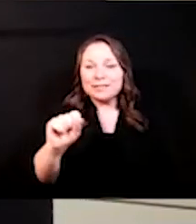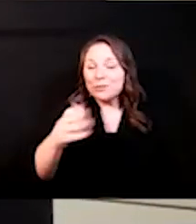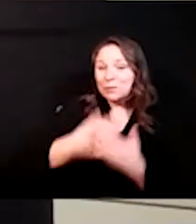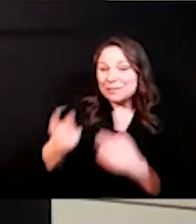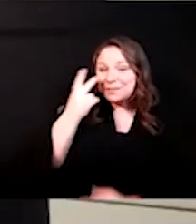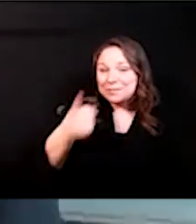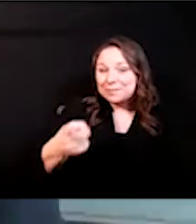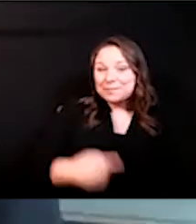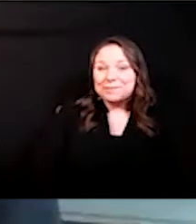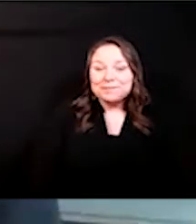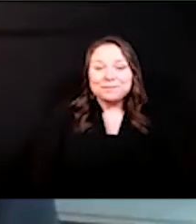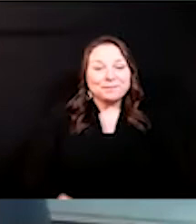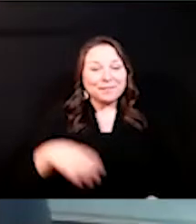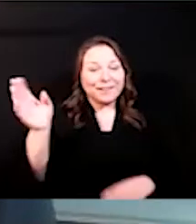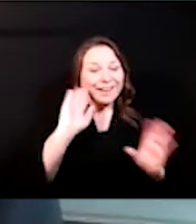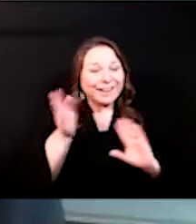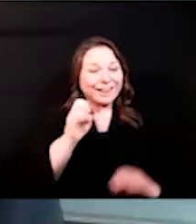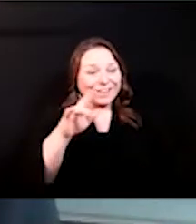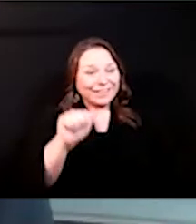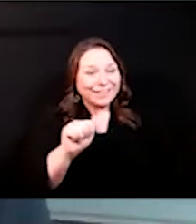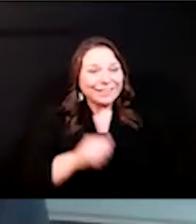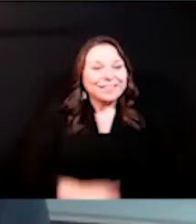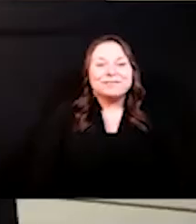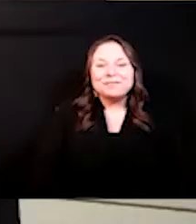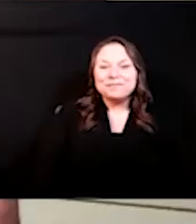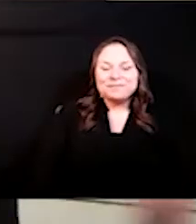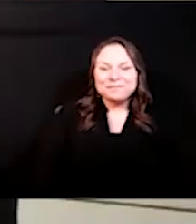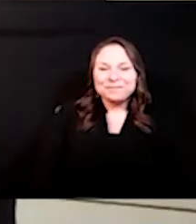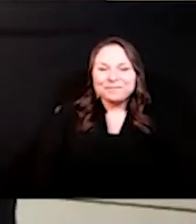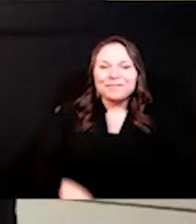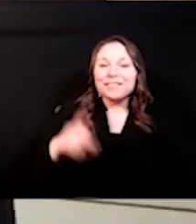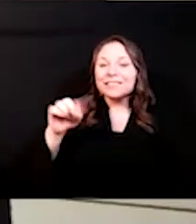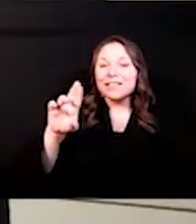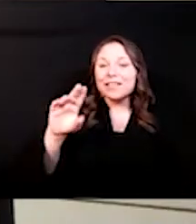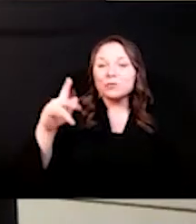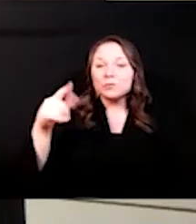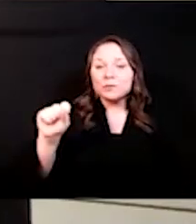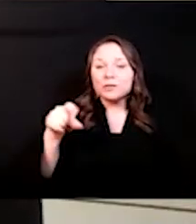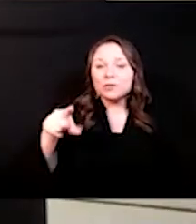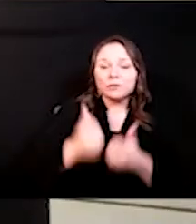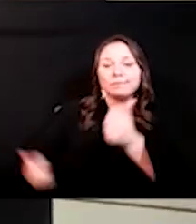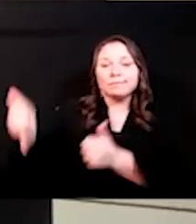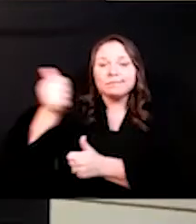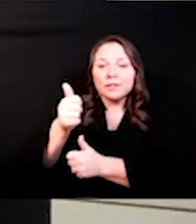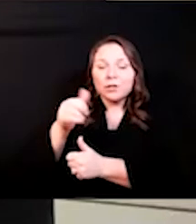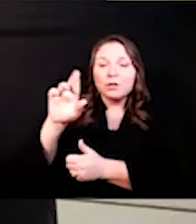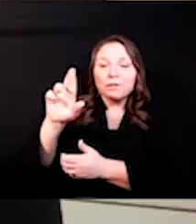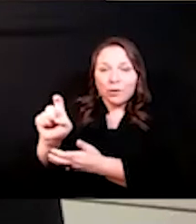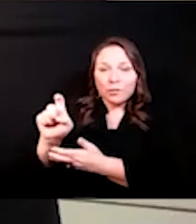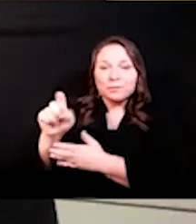AND AS WE MOVE ON TO VACCINES, I WANT TO BRING IN ERIN